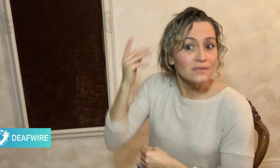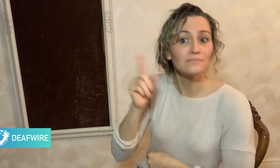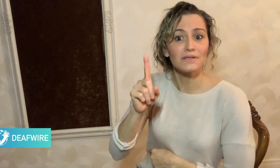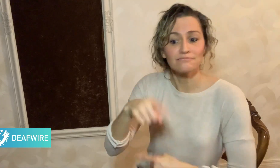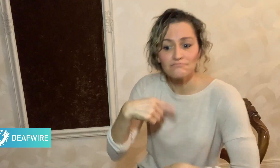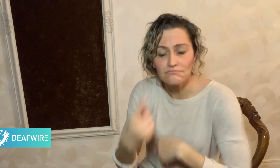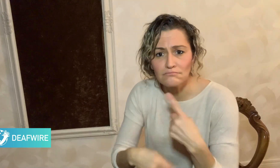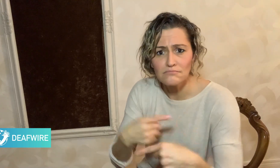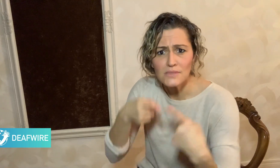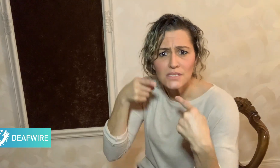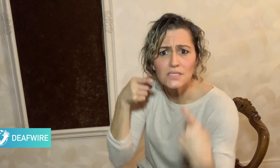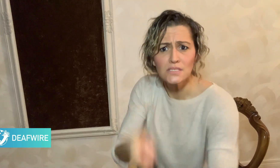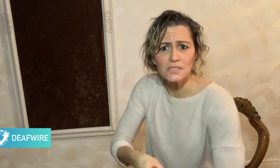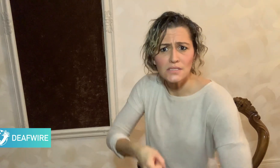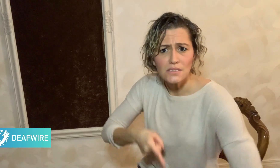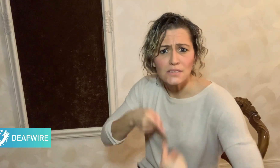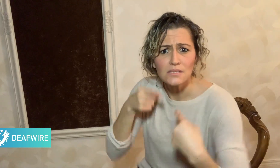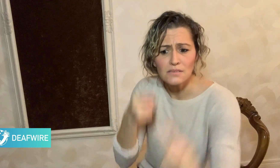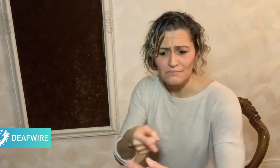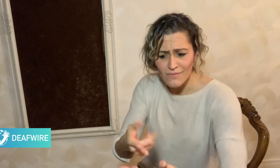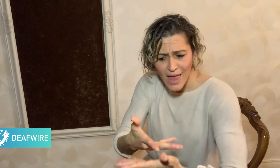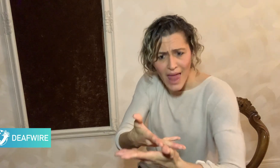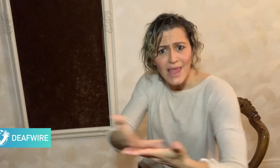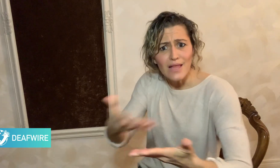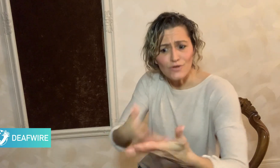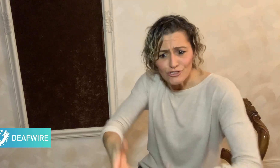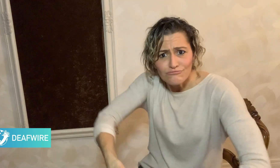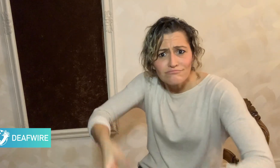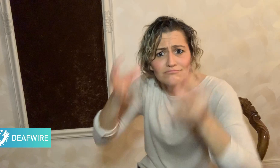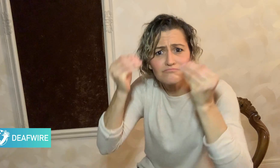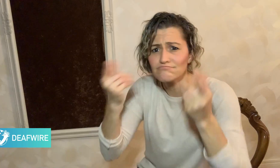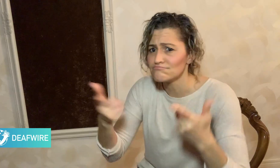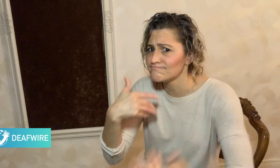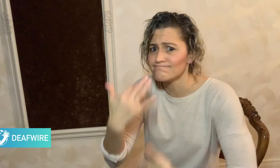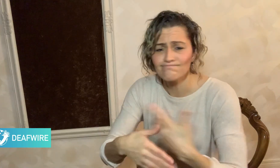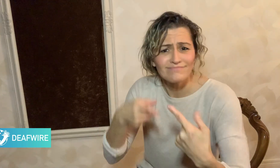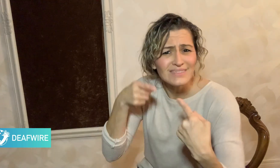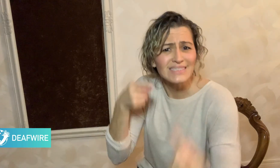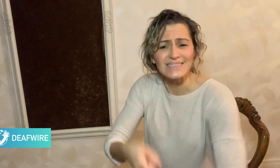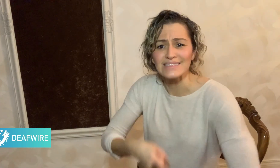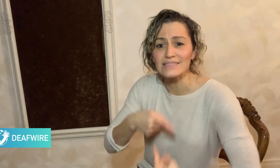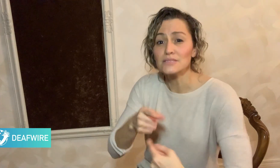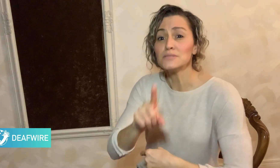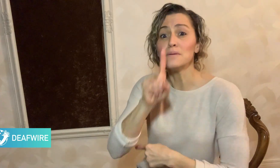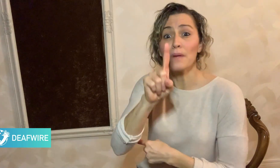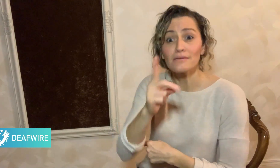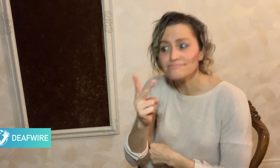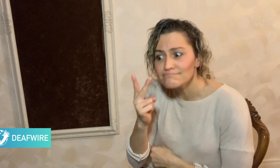but she struggled to pick up language.